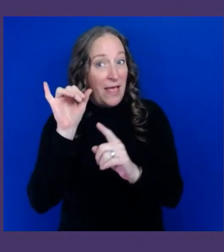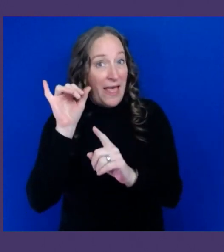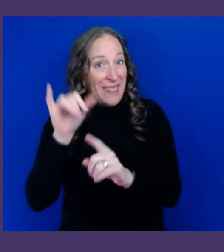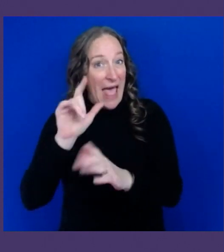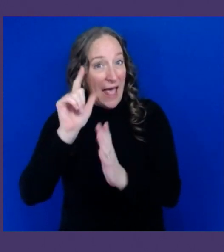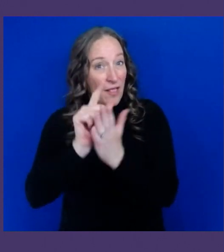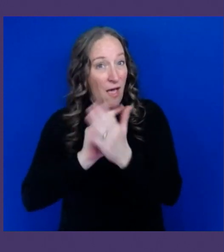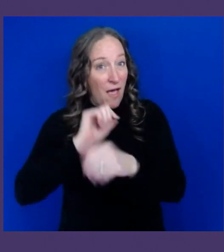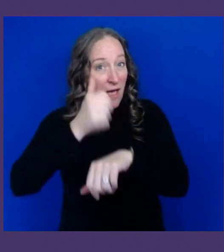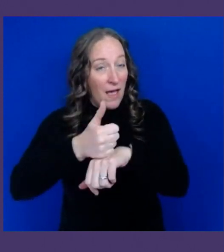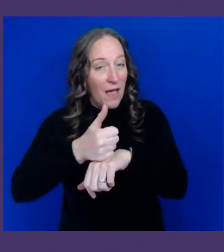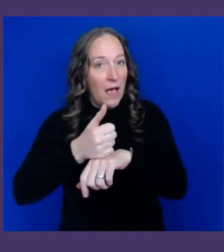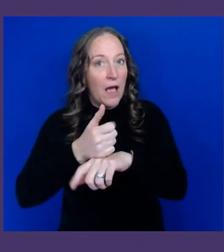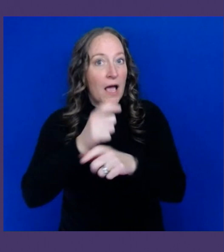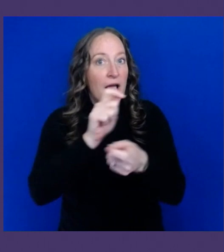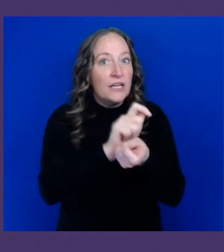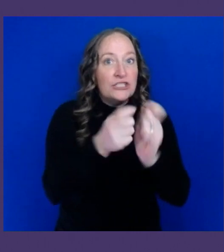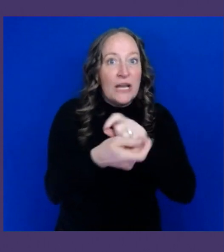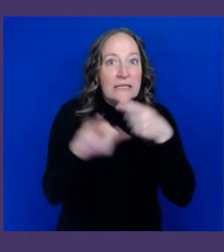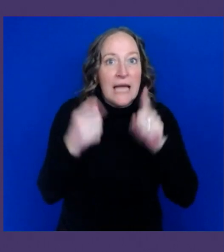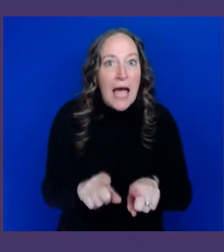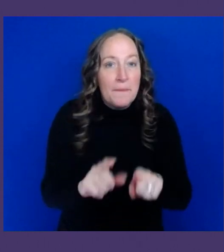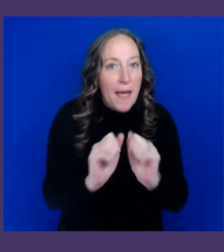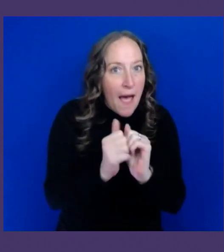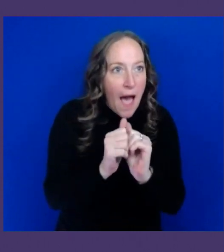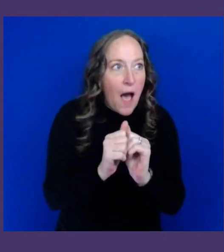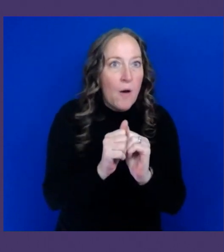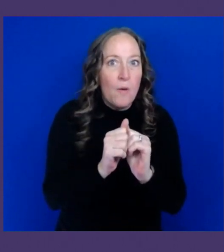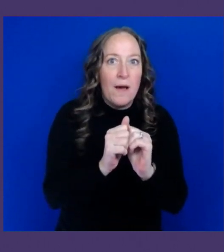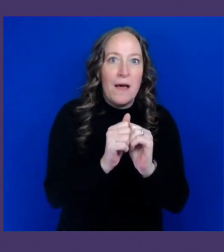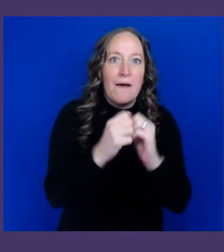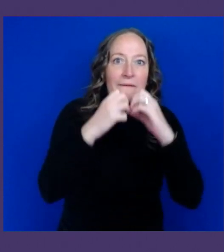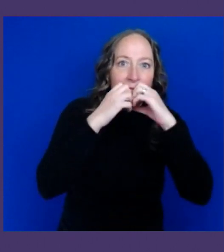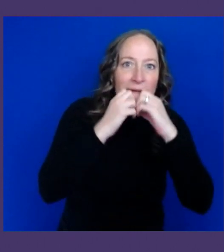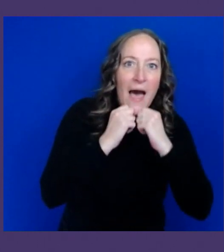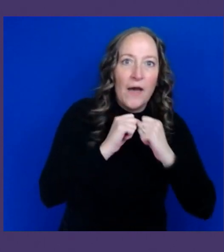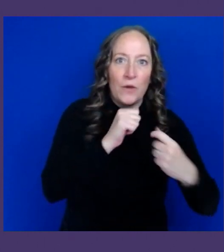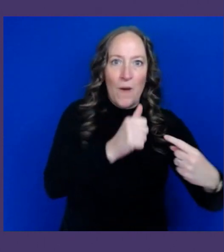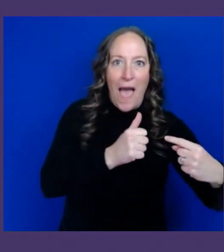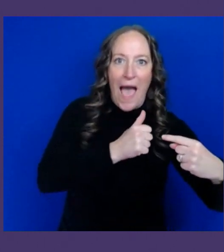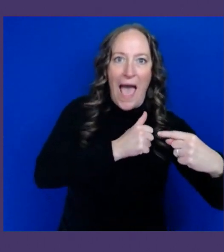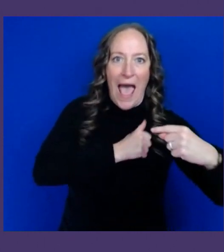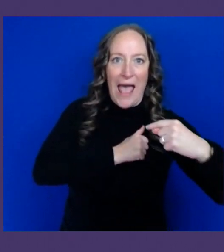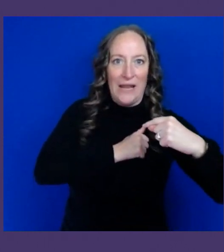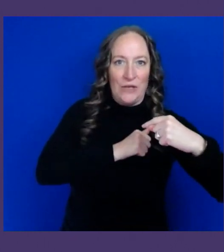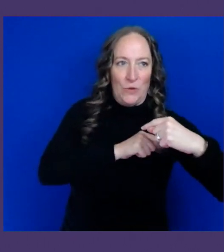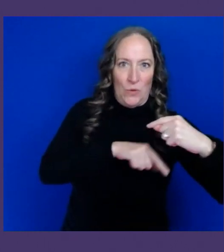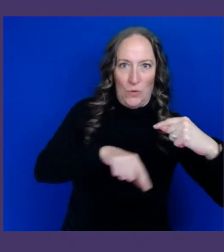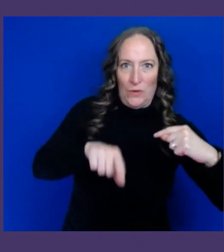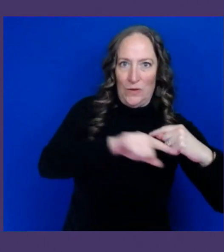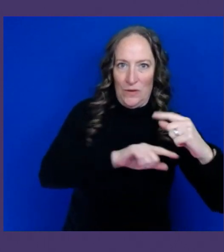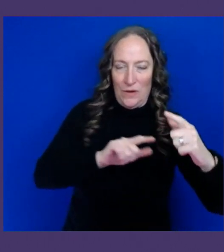the attitudes and the value system beneath that, so that disability is no longer seen as less-than,